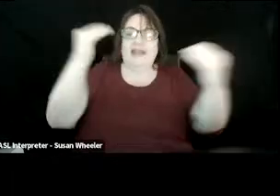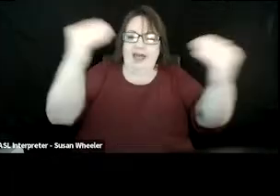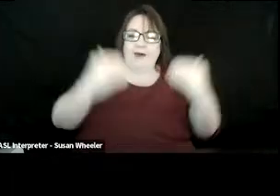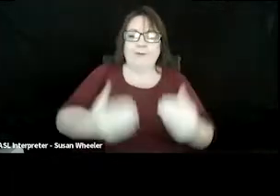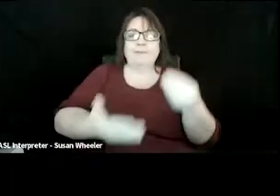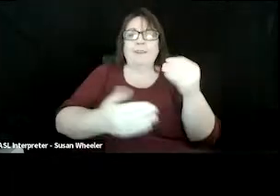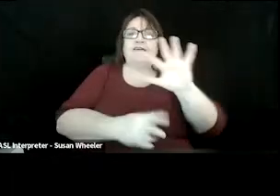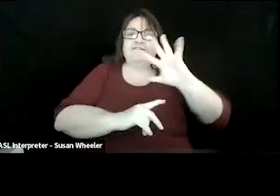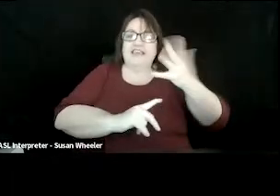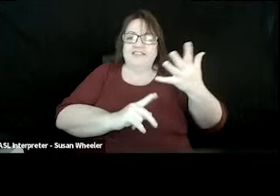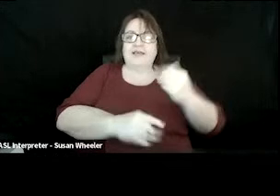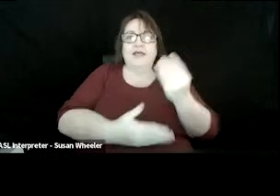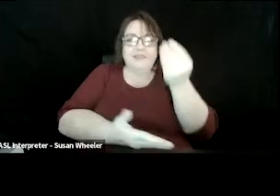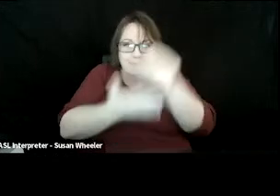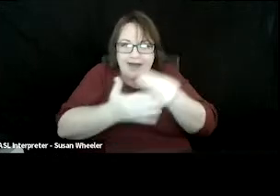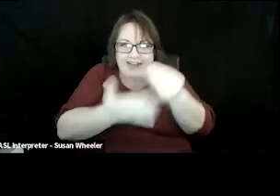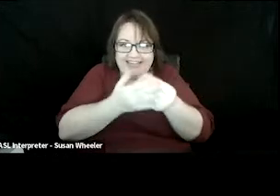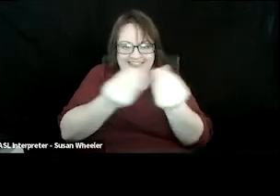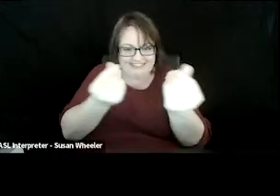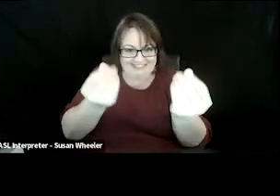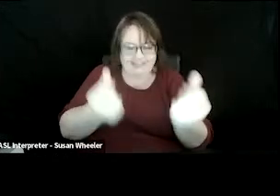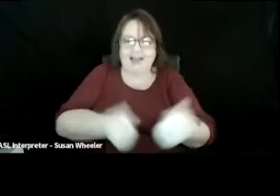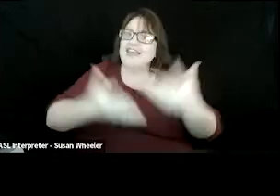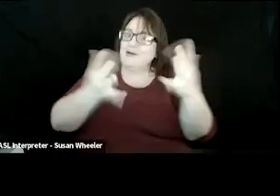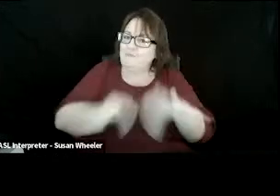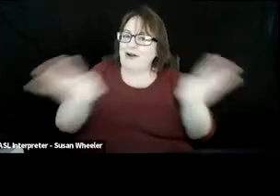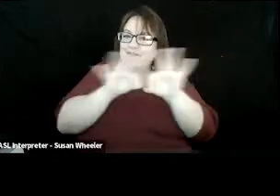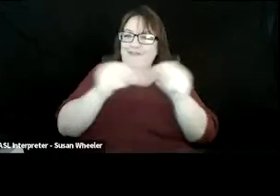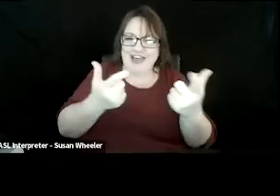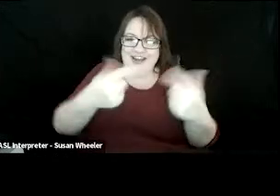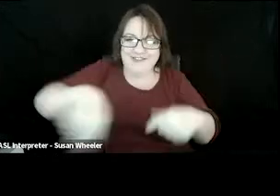and that's what's important to a lot of you I understand that, so what are they paying me?